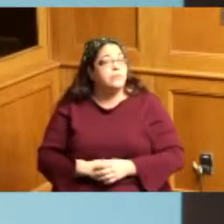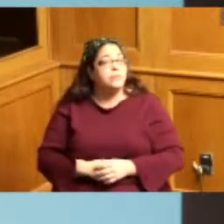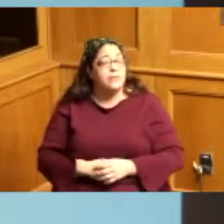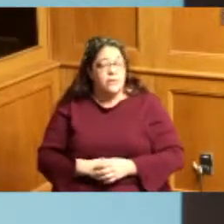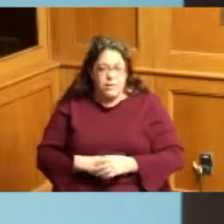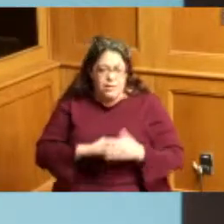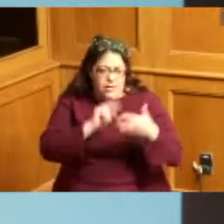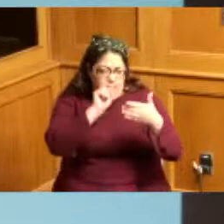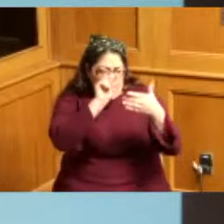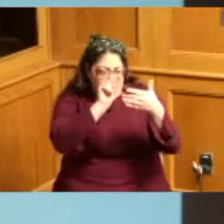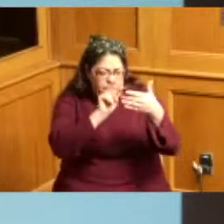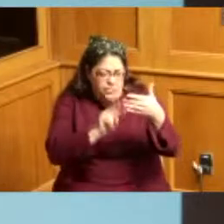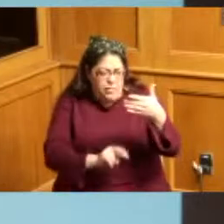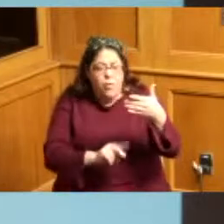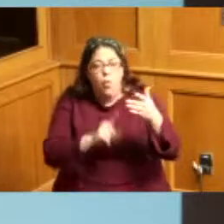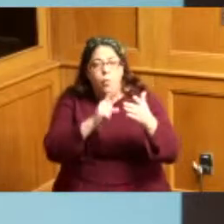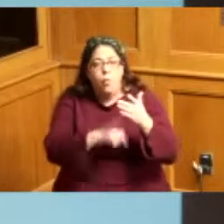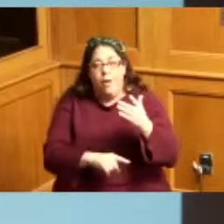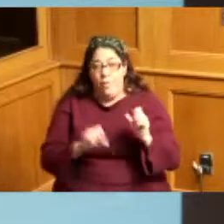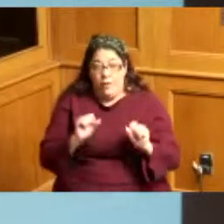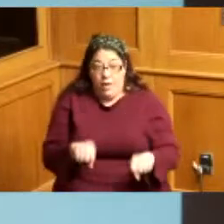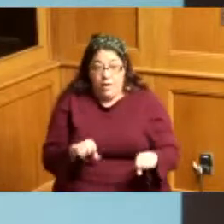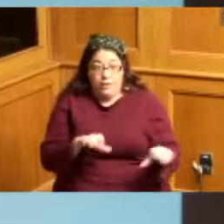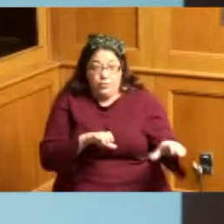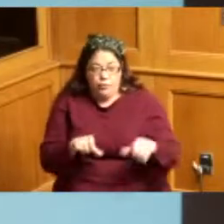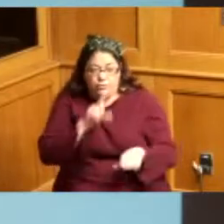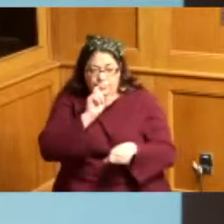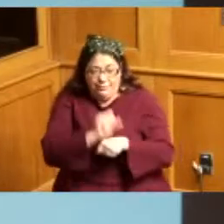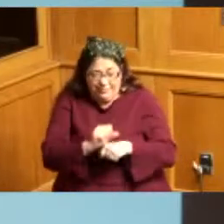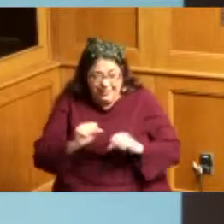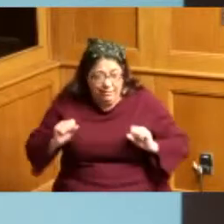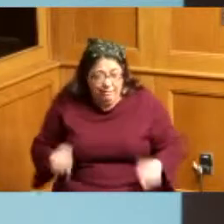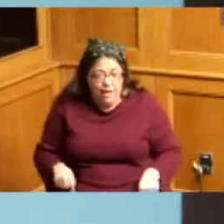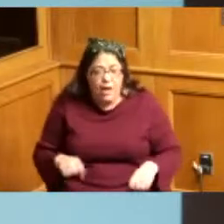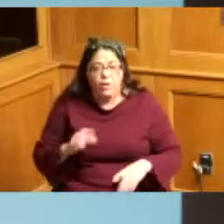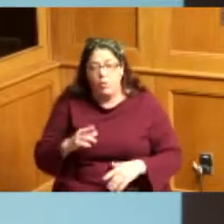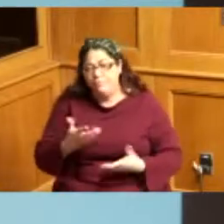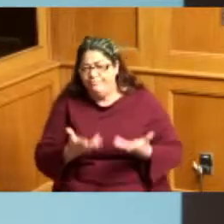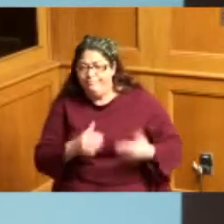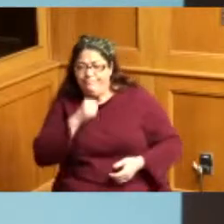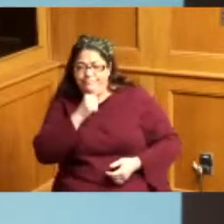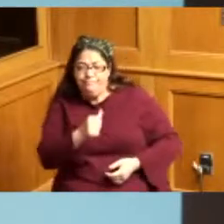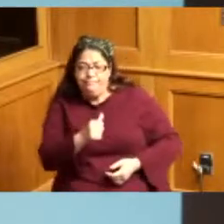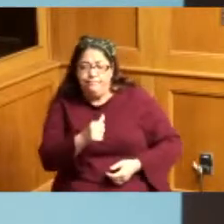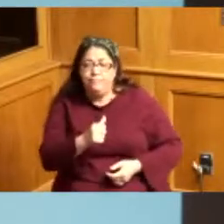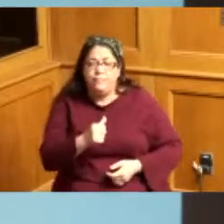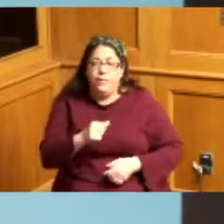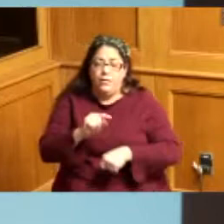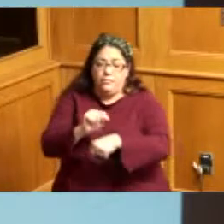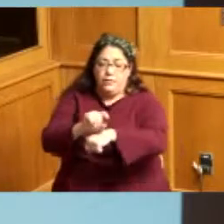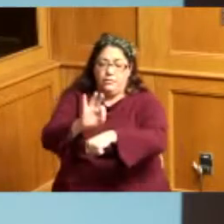evaluate the feasibility of implementing the the recommendations of the task force and so